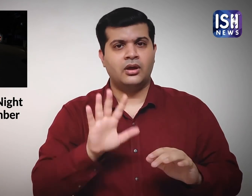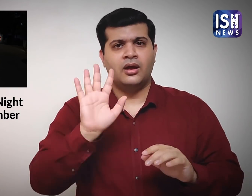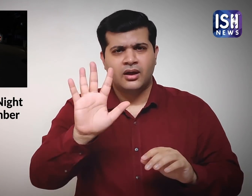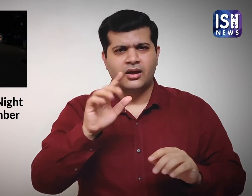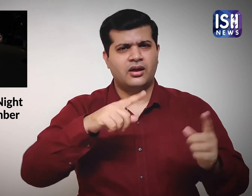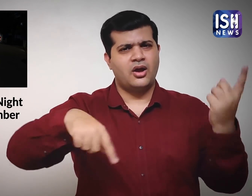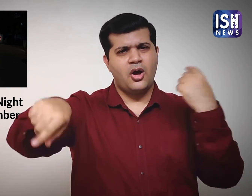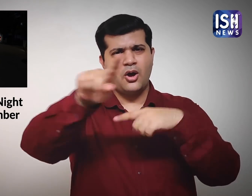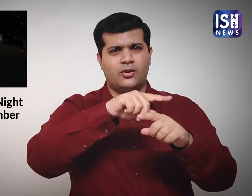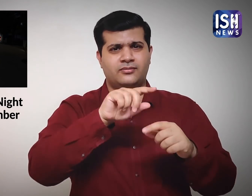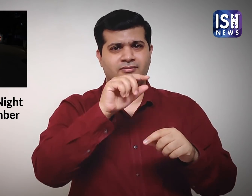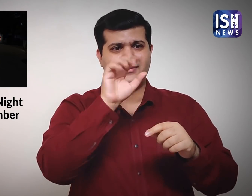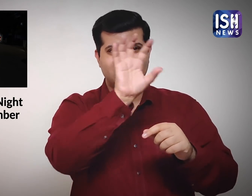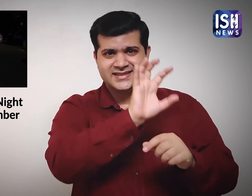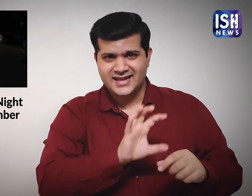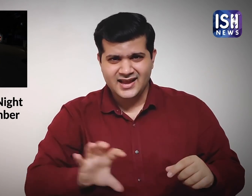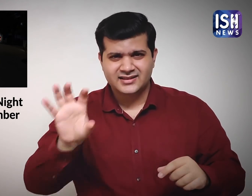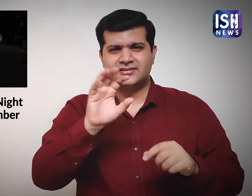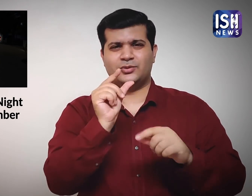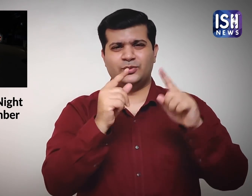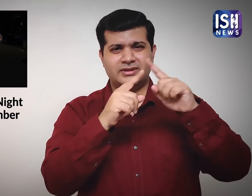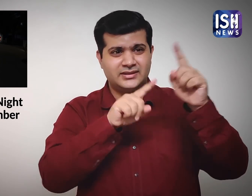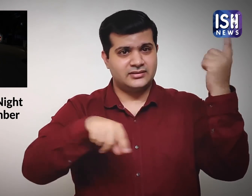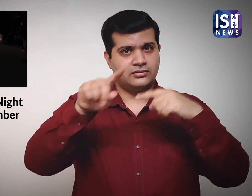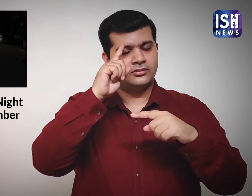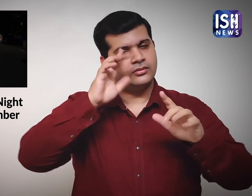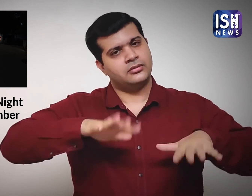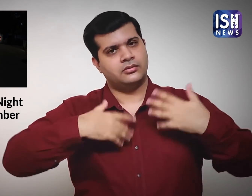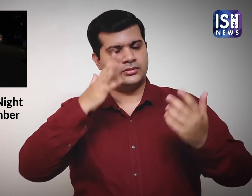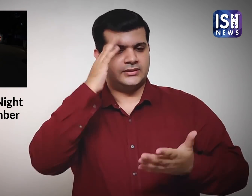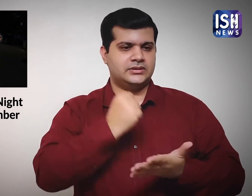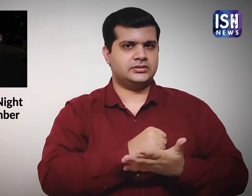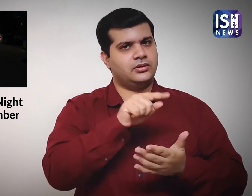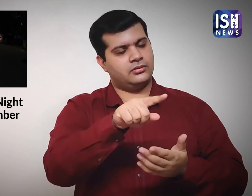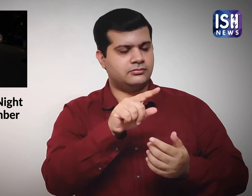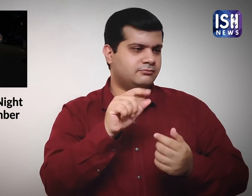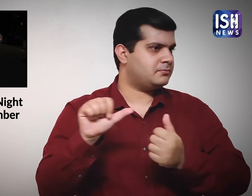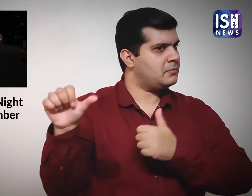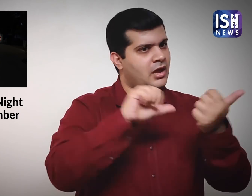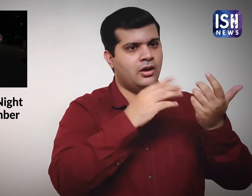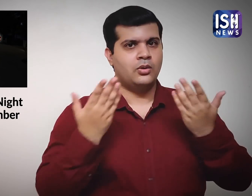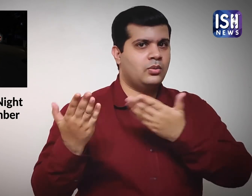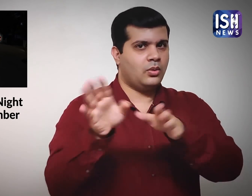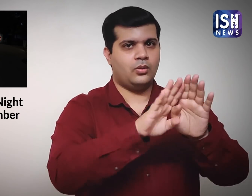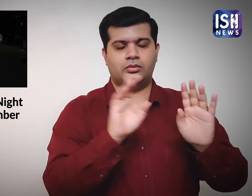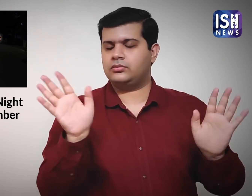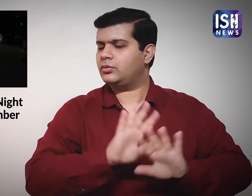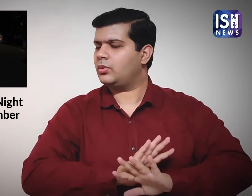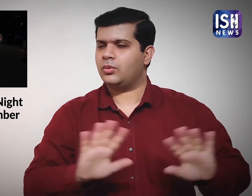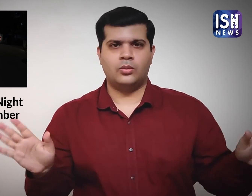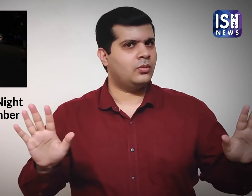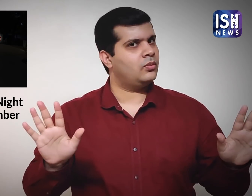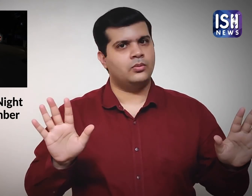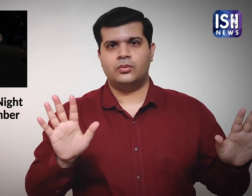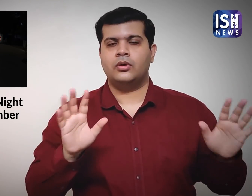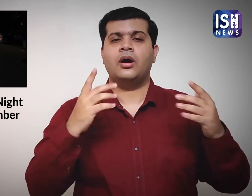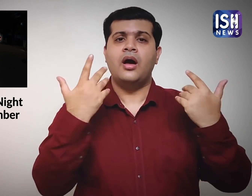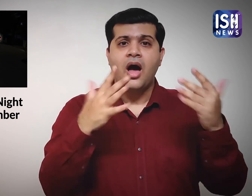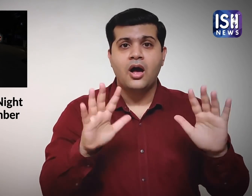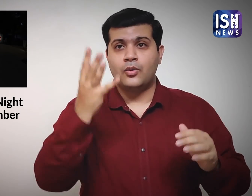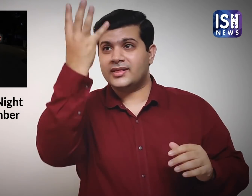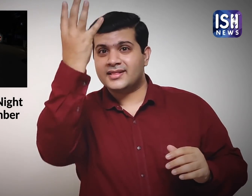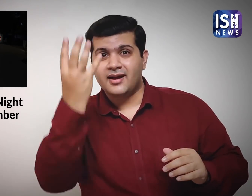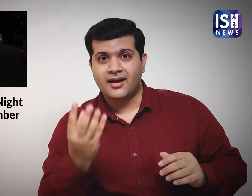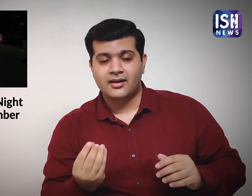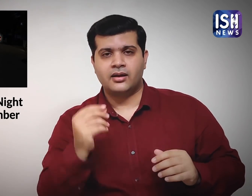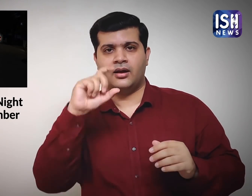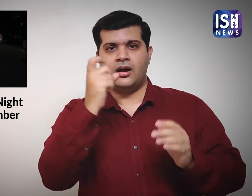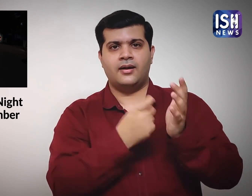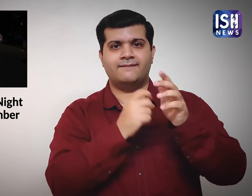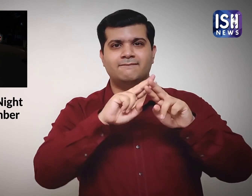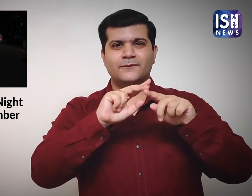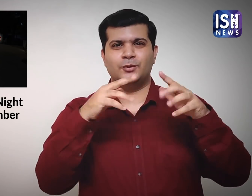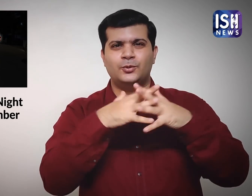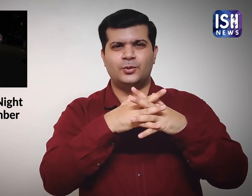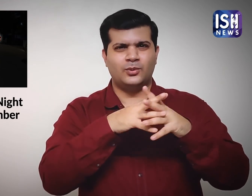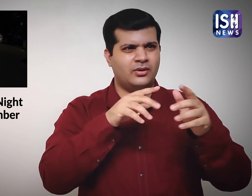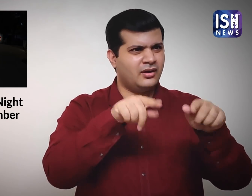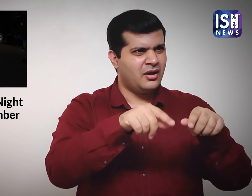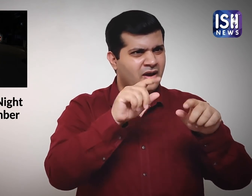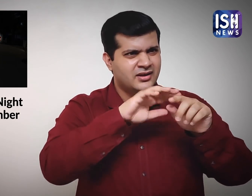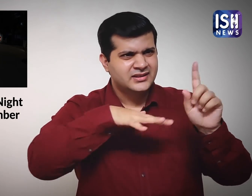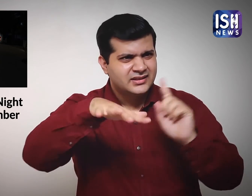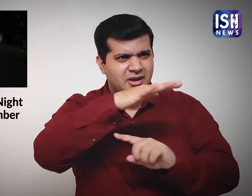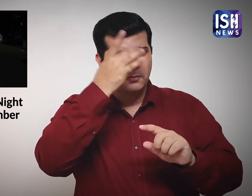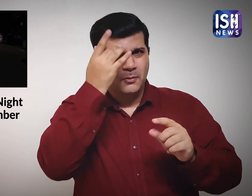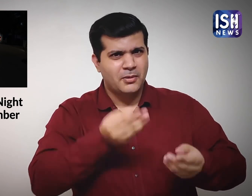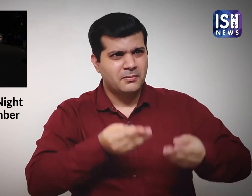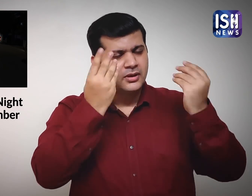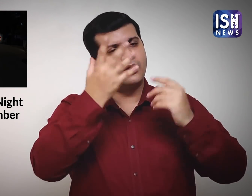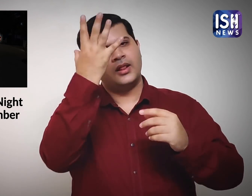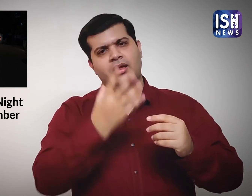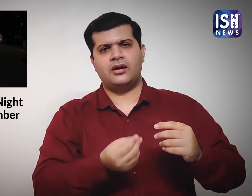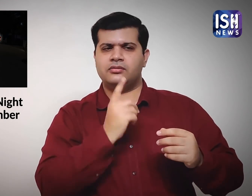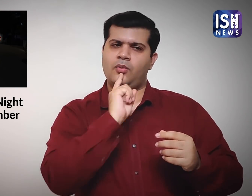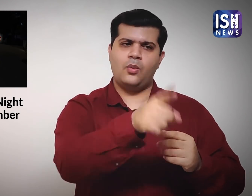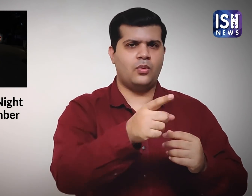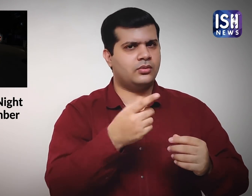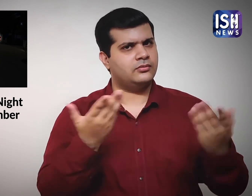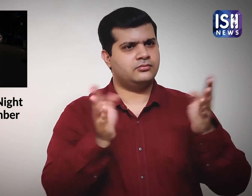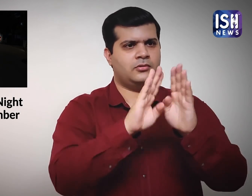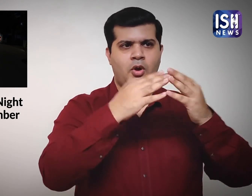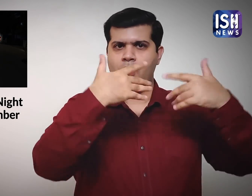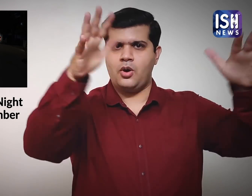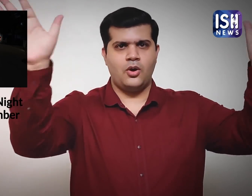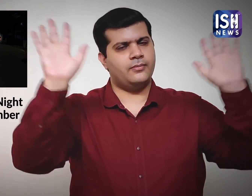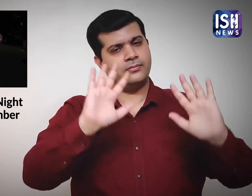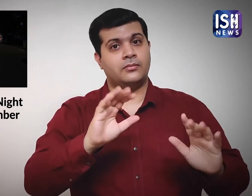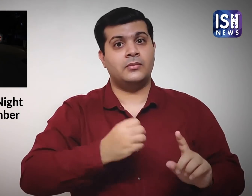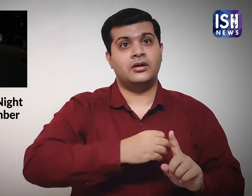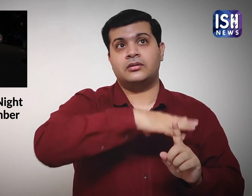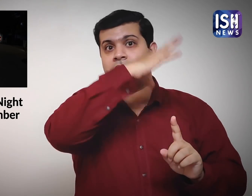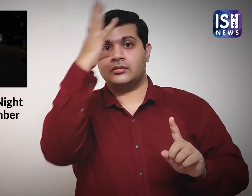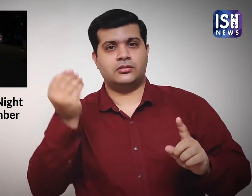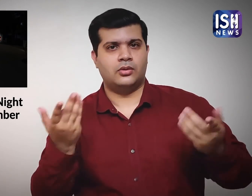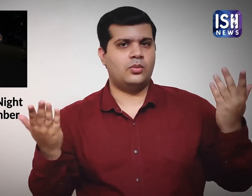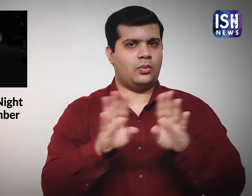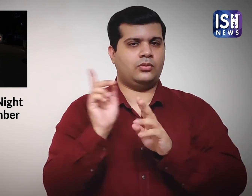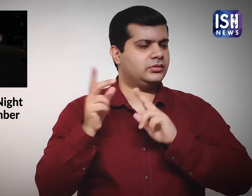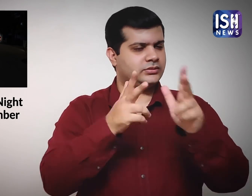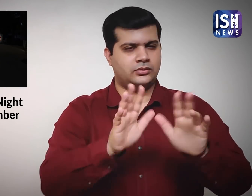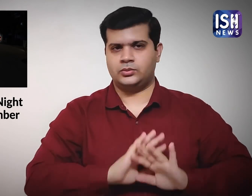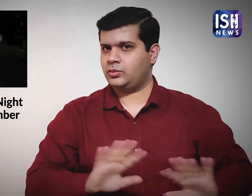They are not permitted to impose lockdown but are allowed to impose a night curfew.